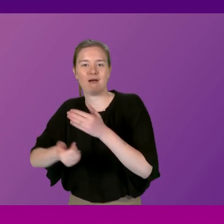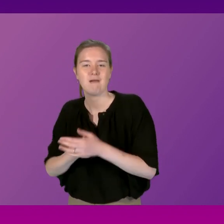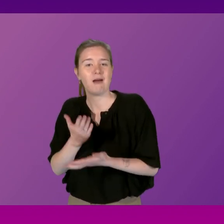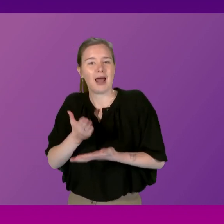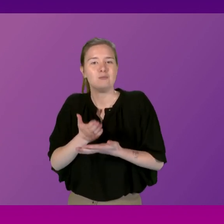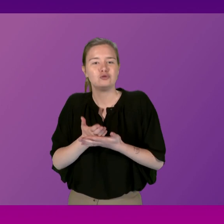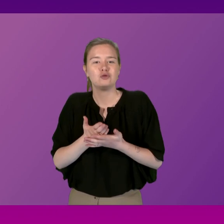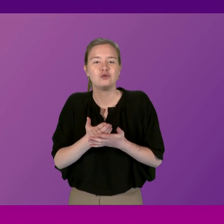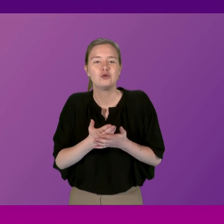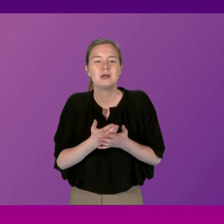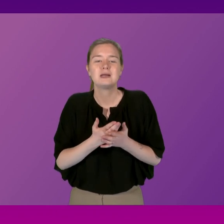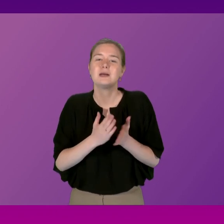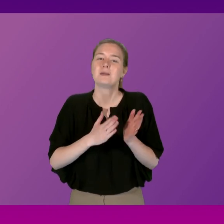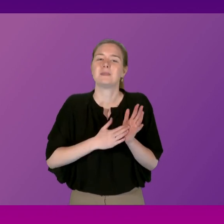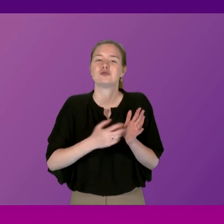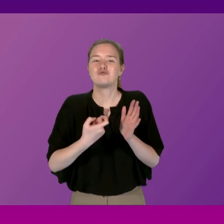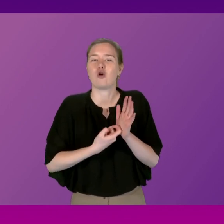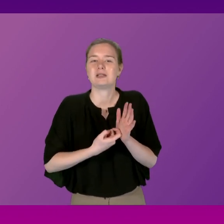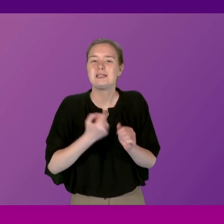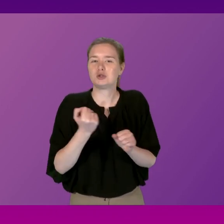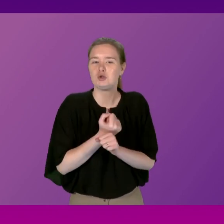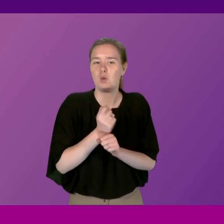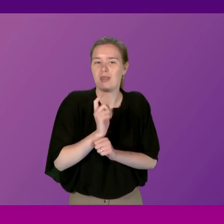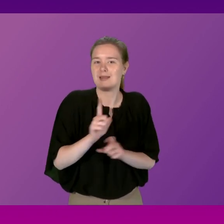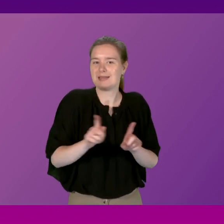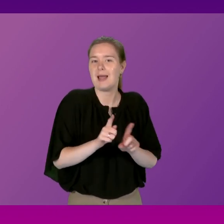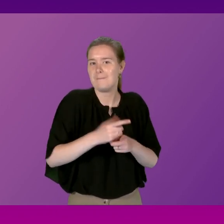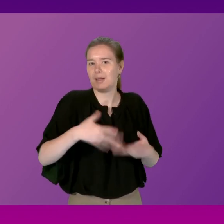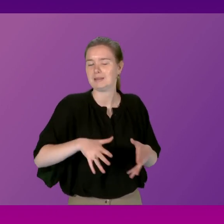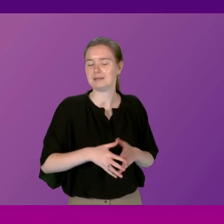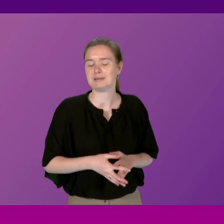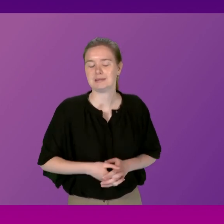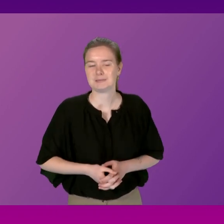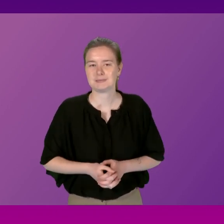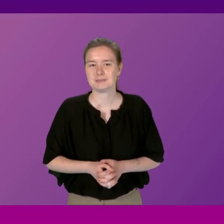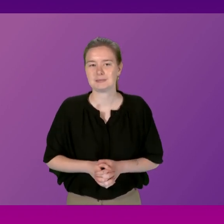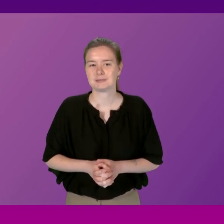Ms Roddick is doing exactly the same.